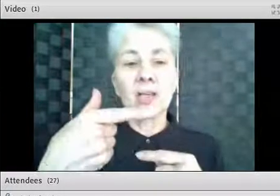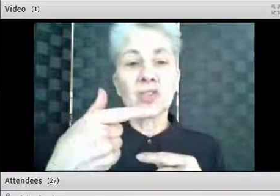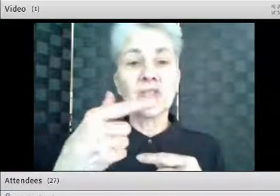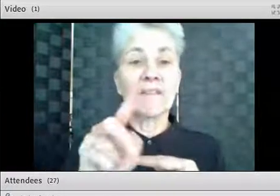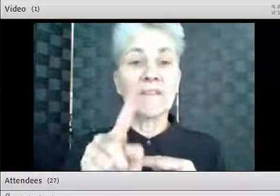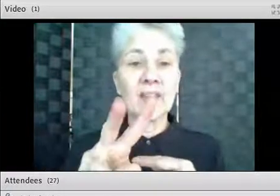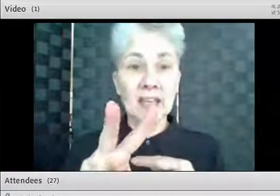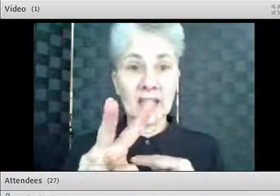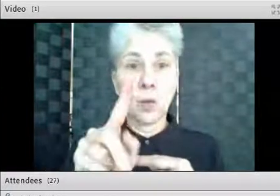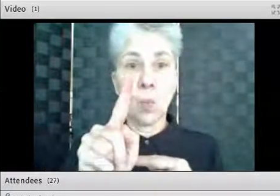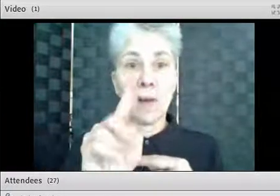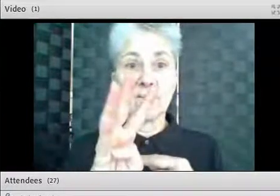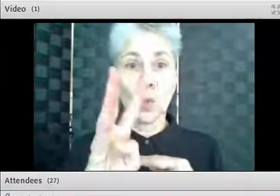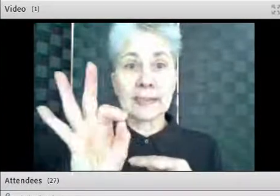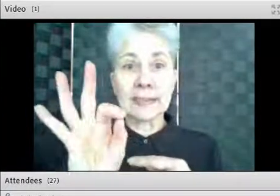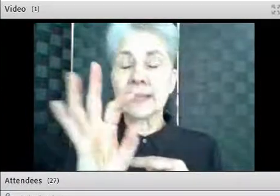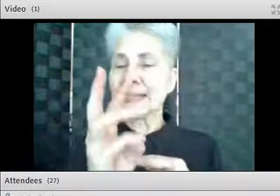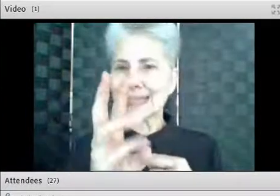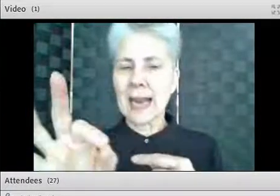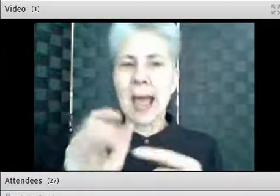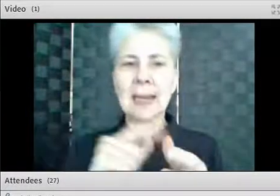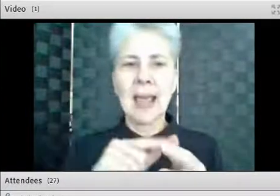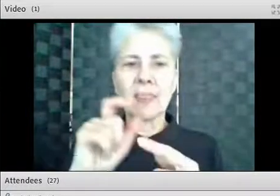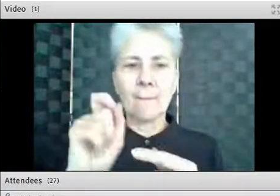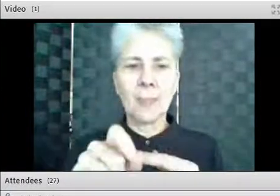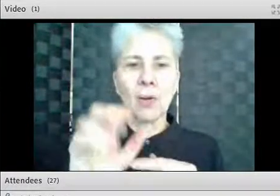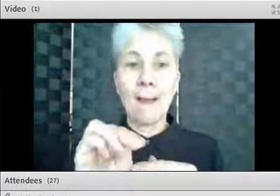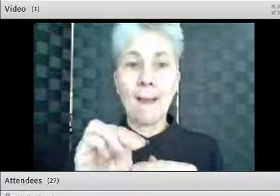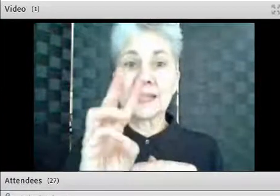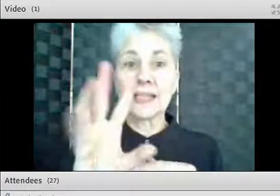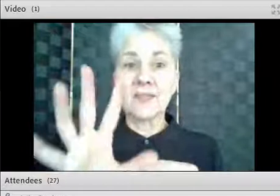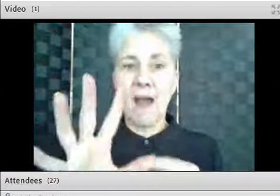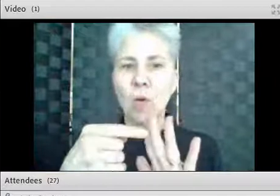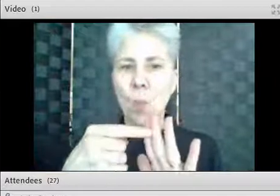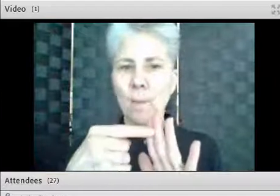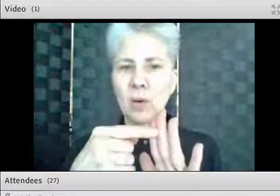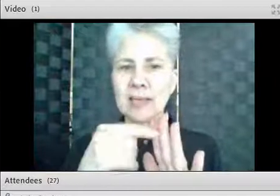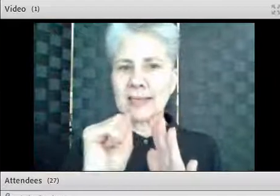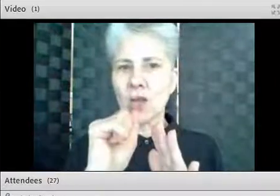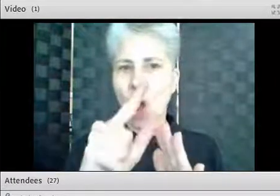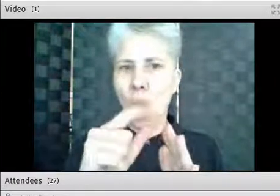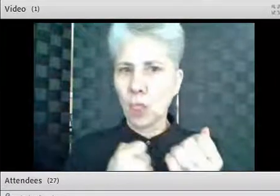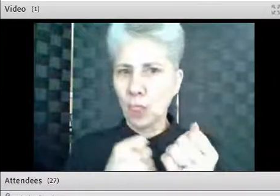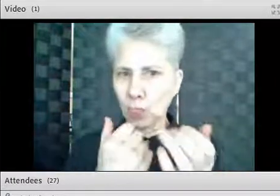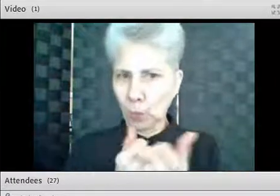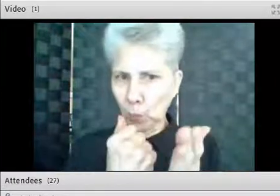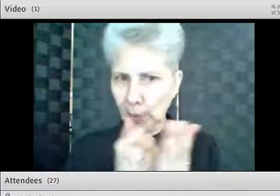and then .M65 represents all resources on the board game